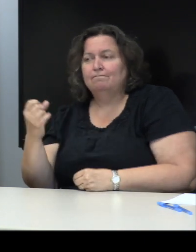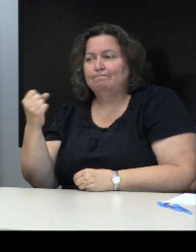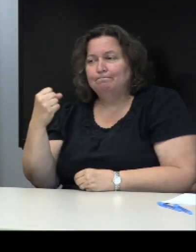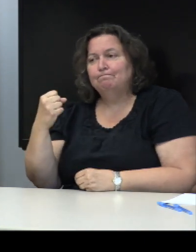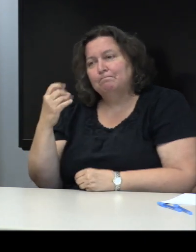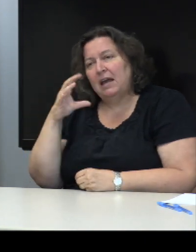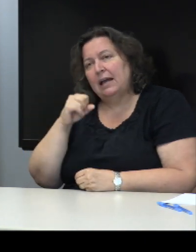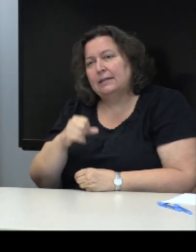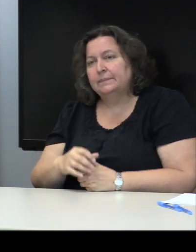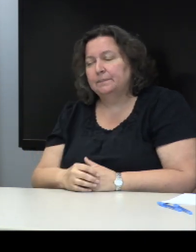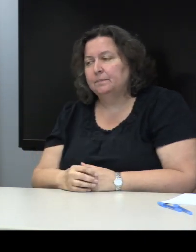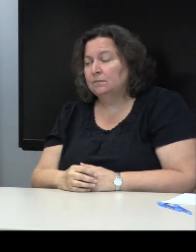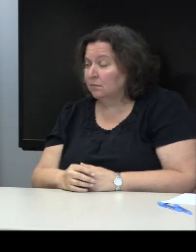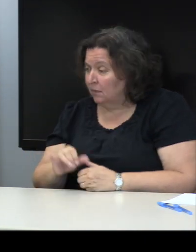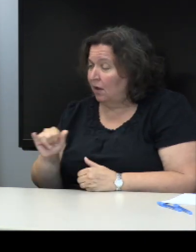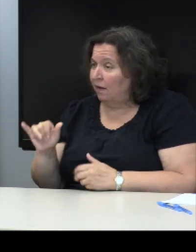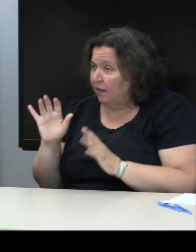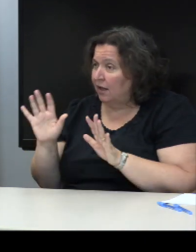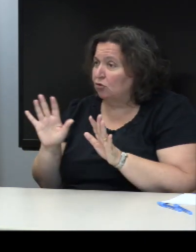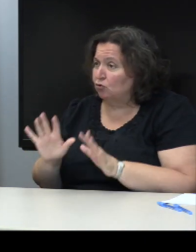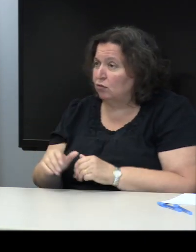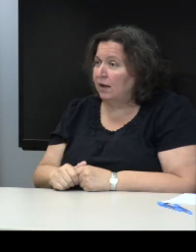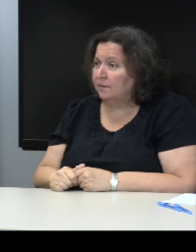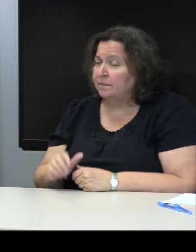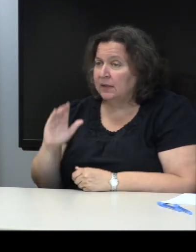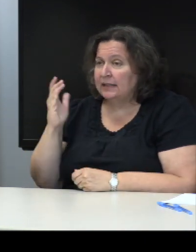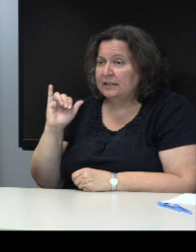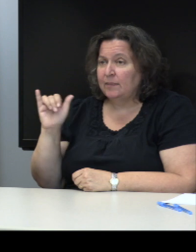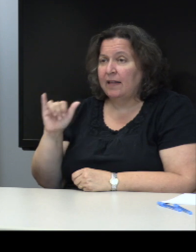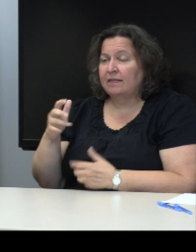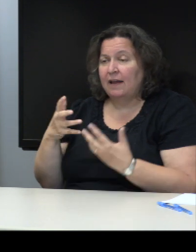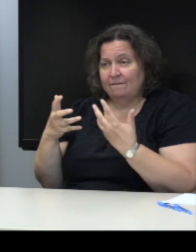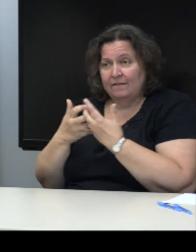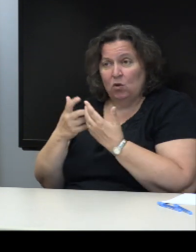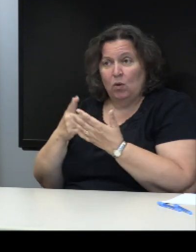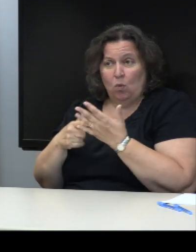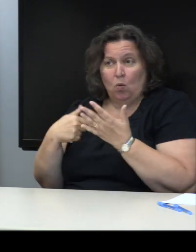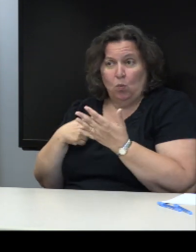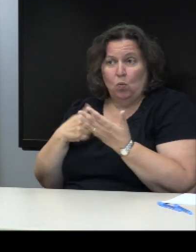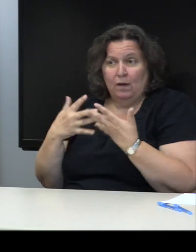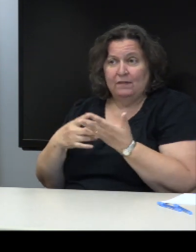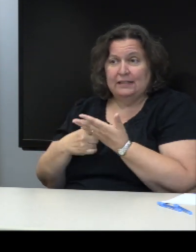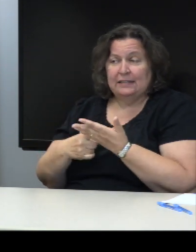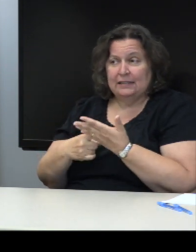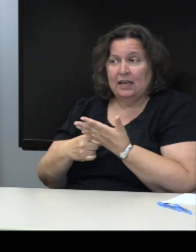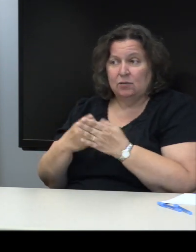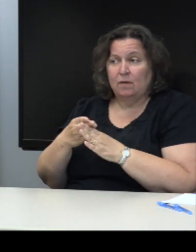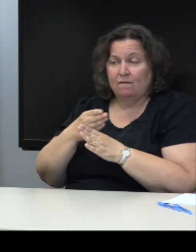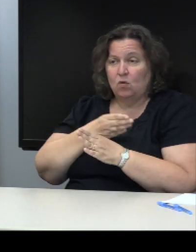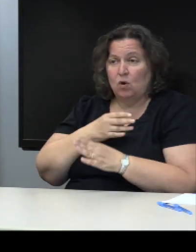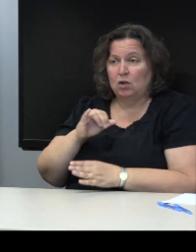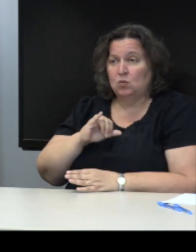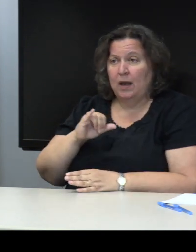Jody: Okay. That’s great! It seems like that would fit what we discussed before as well. The next step then is to discuss